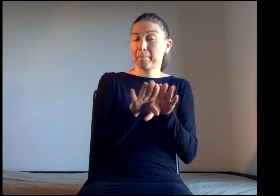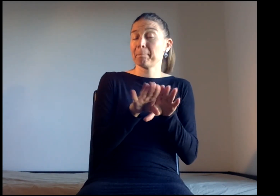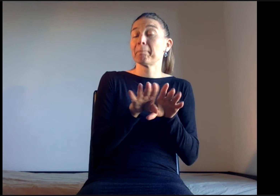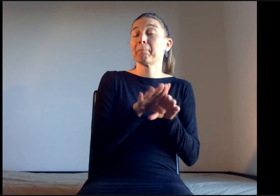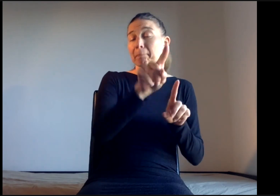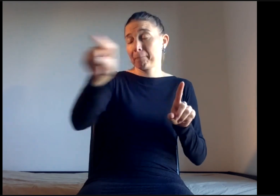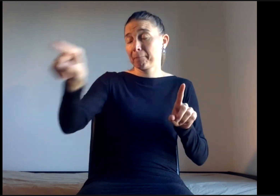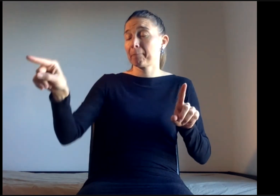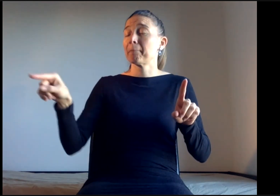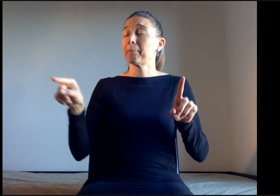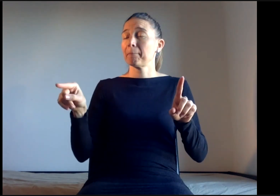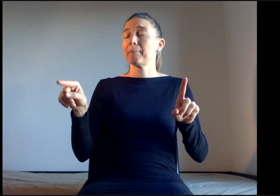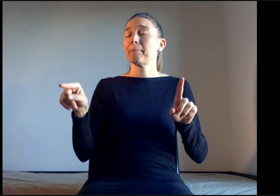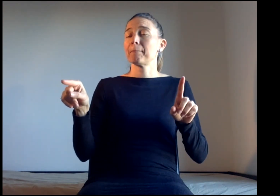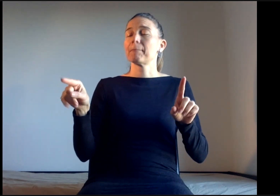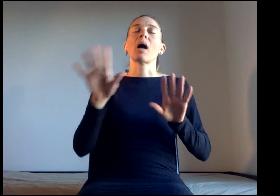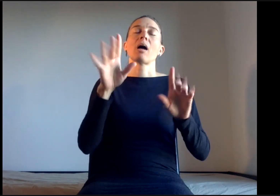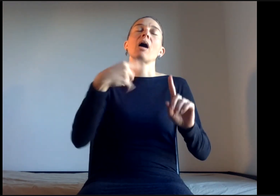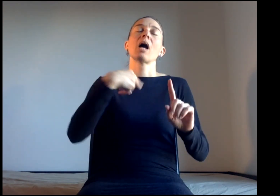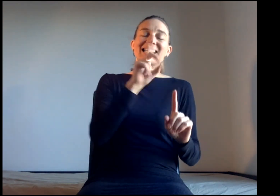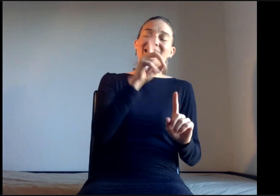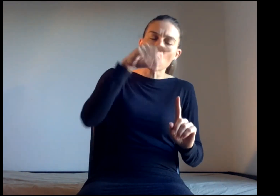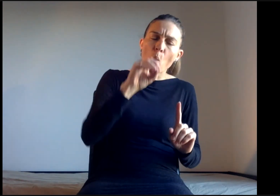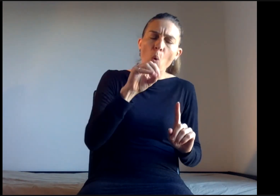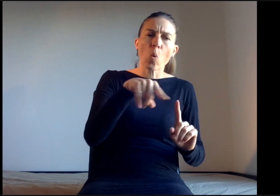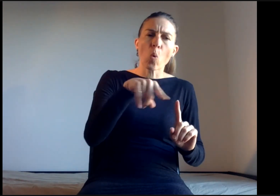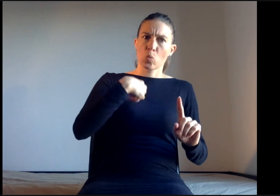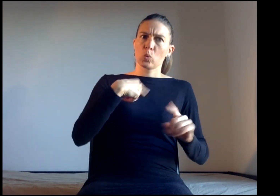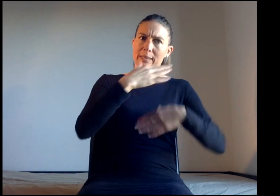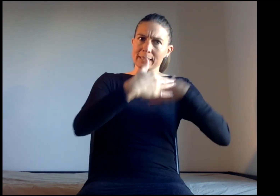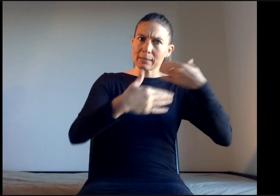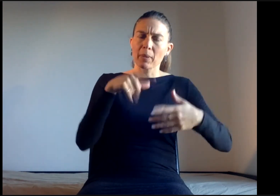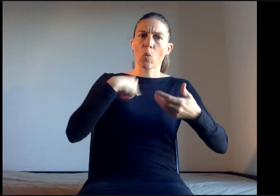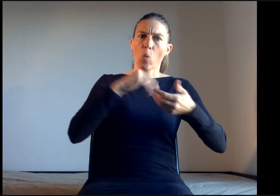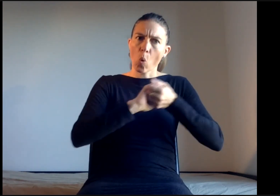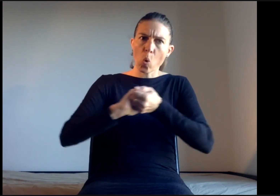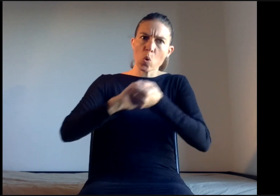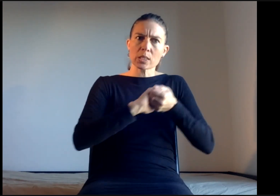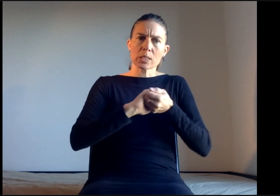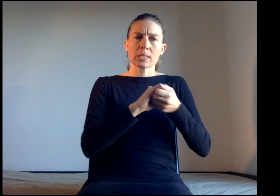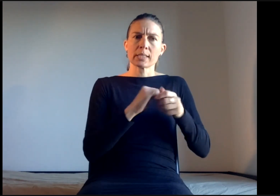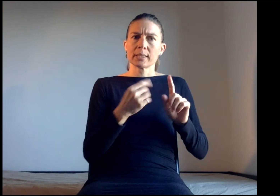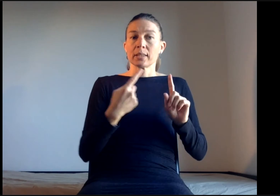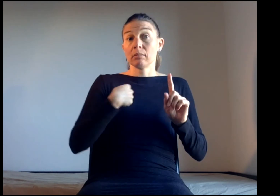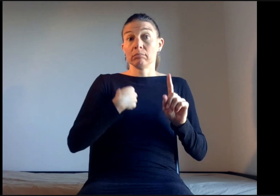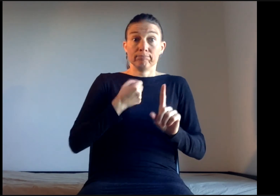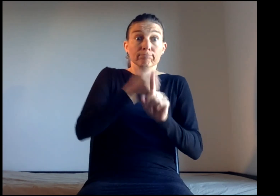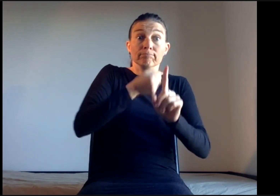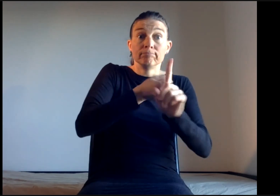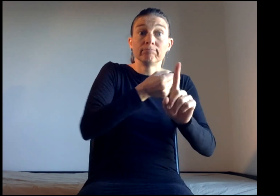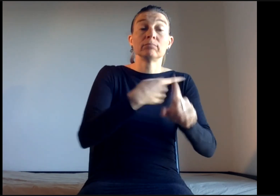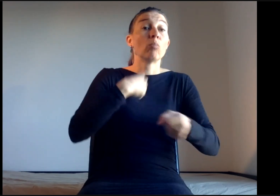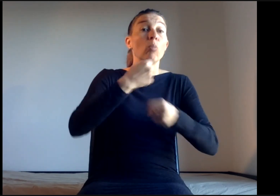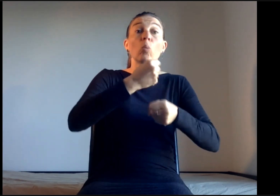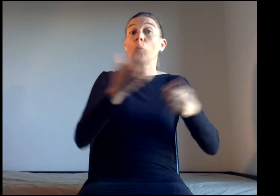and trying to ensure the authorities pay attention to these problems